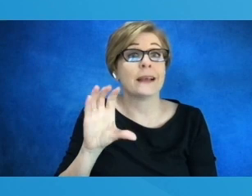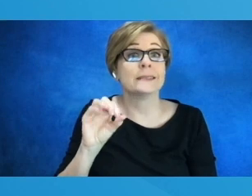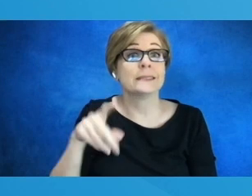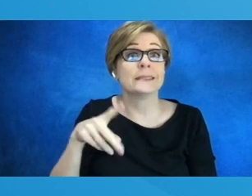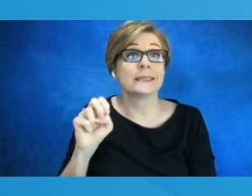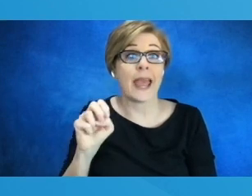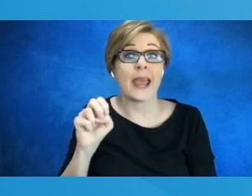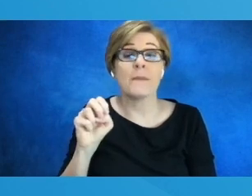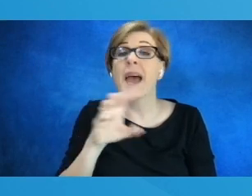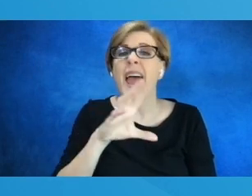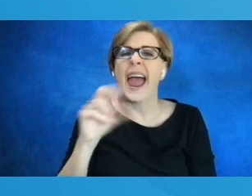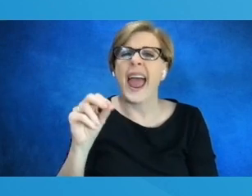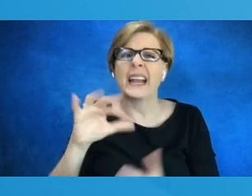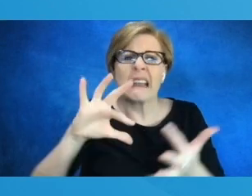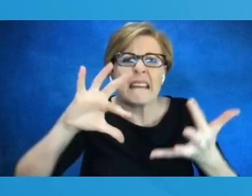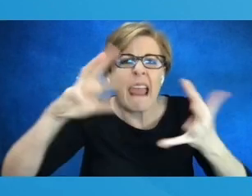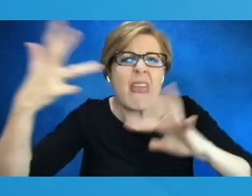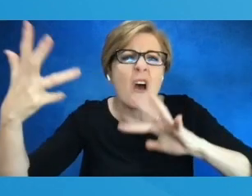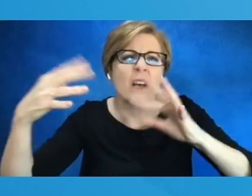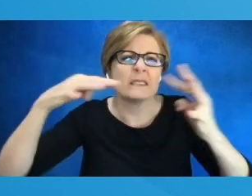Yes, definitely.